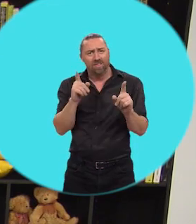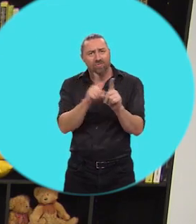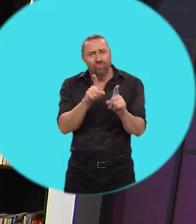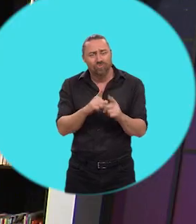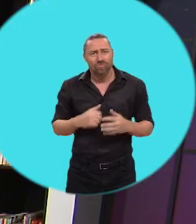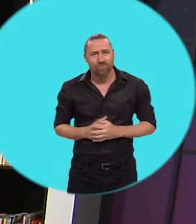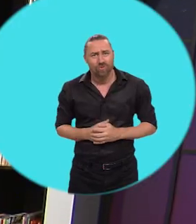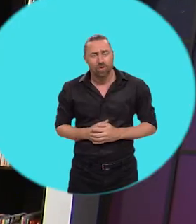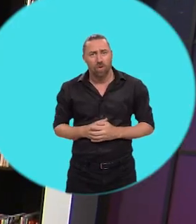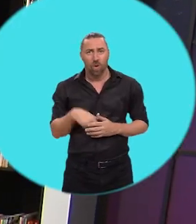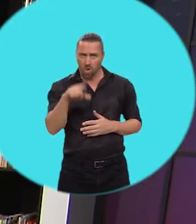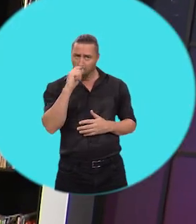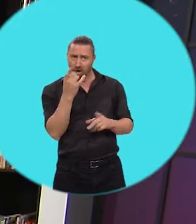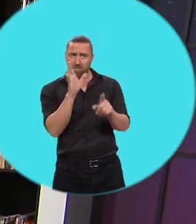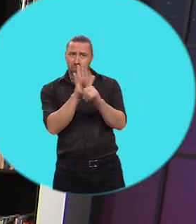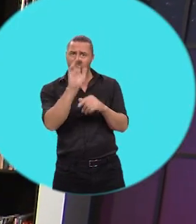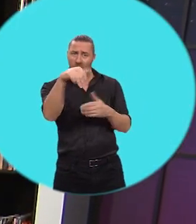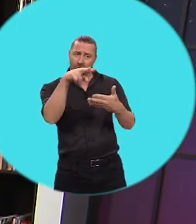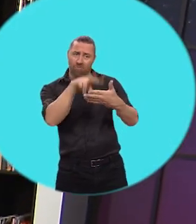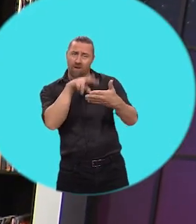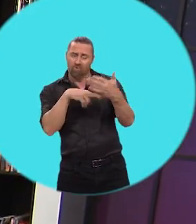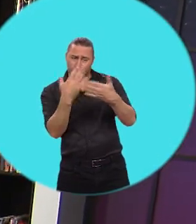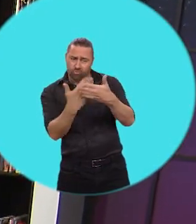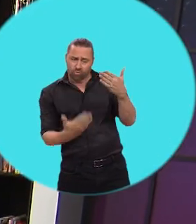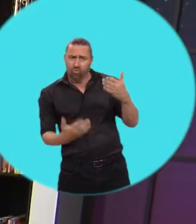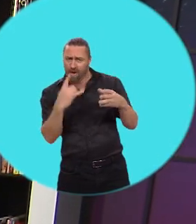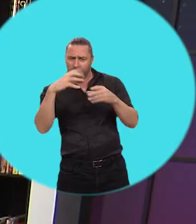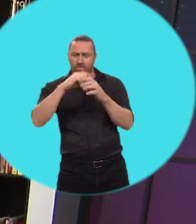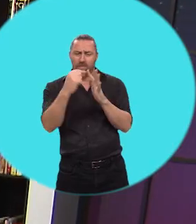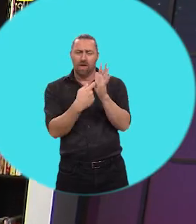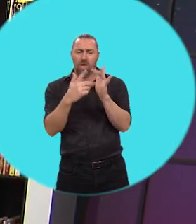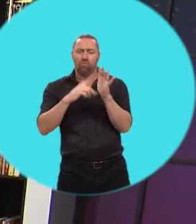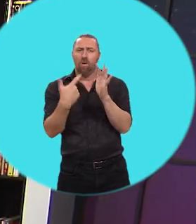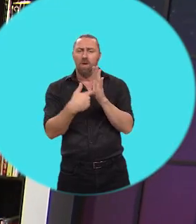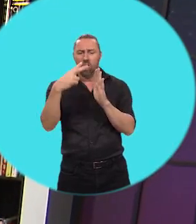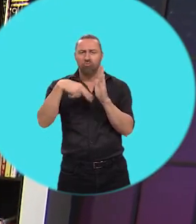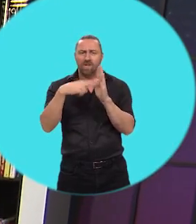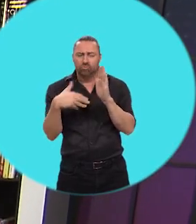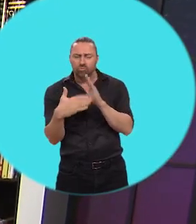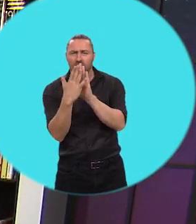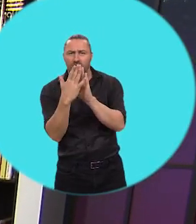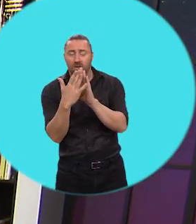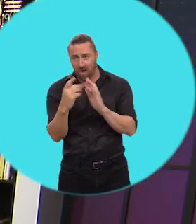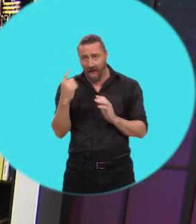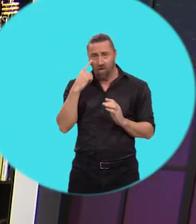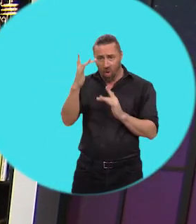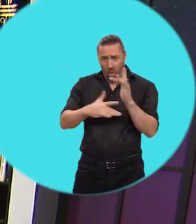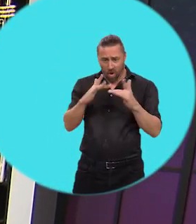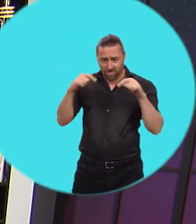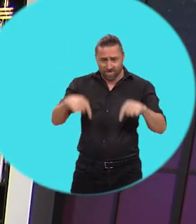And, to continue to read some more great stories, before we see you next time, join the Premiere's Reading Challenge. Simply visit the website on the screen.